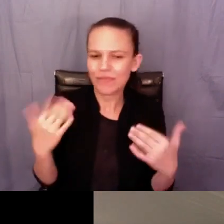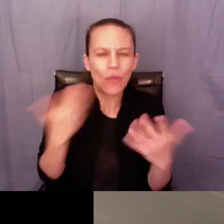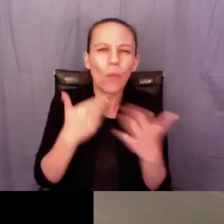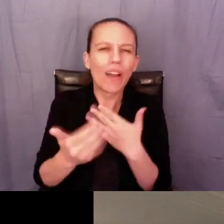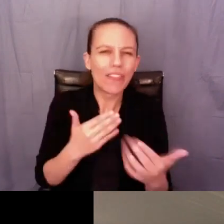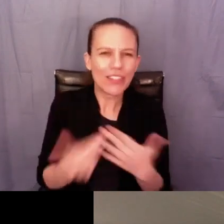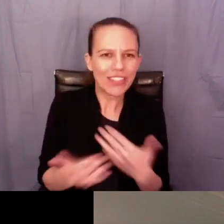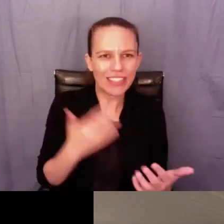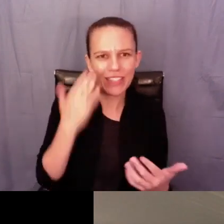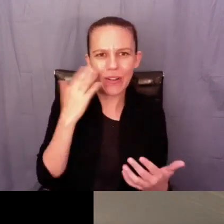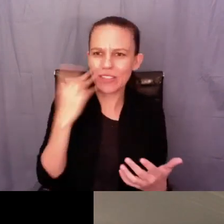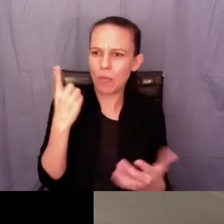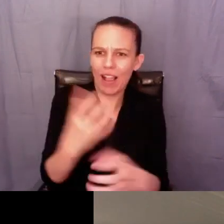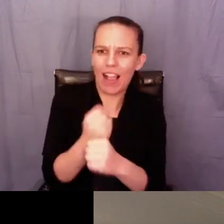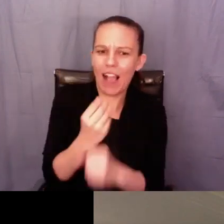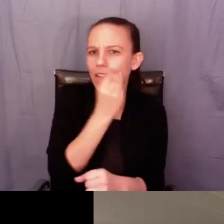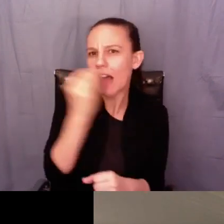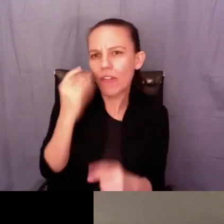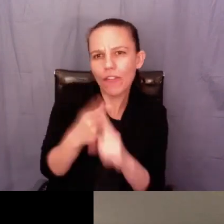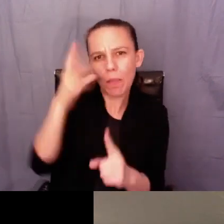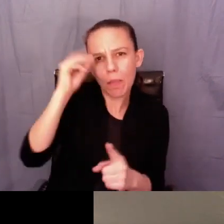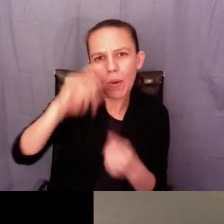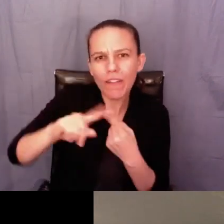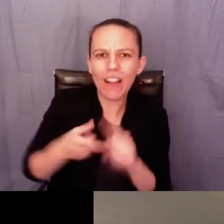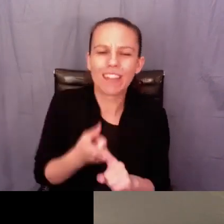flowers from a boyfriend you know something odd like that so